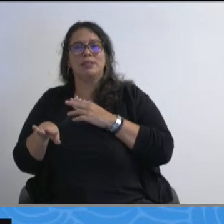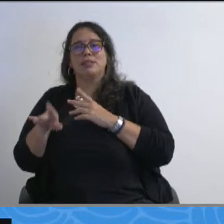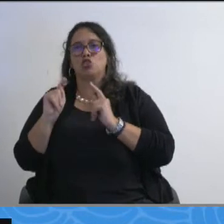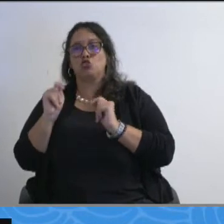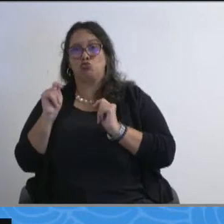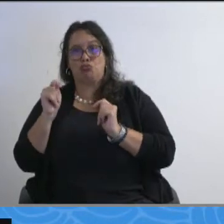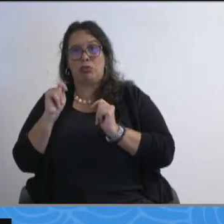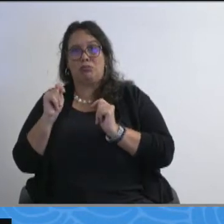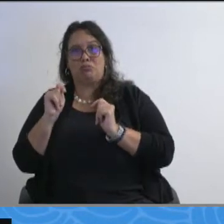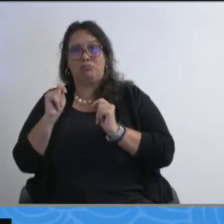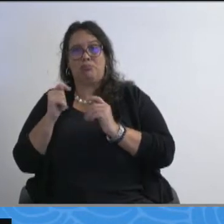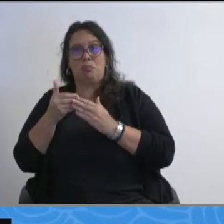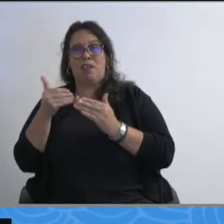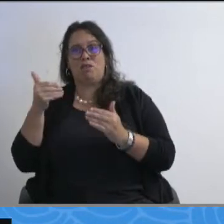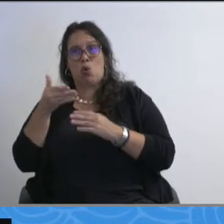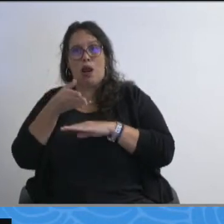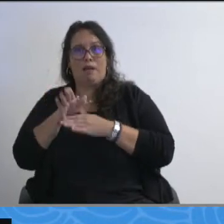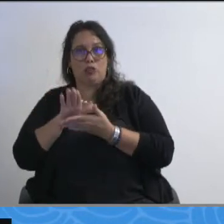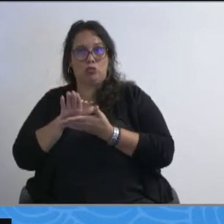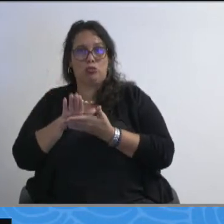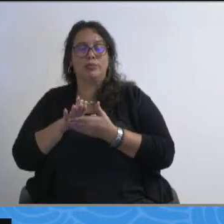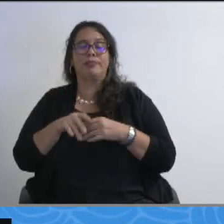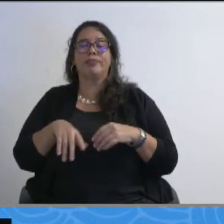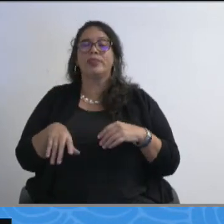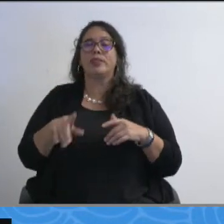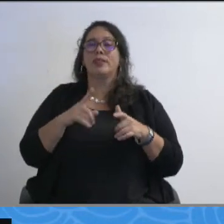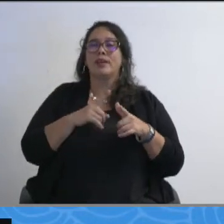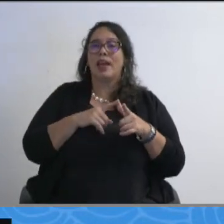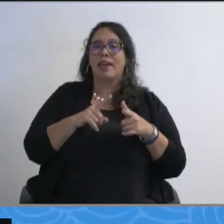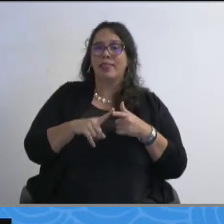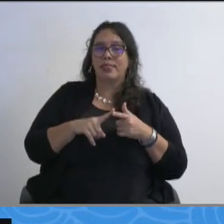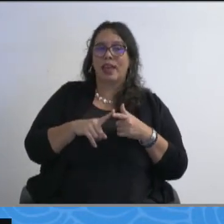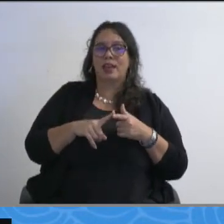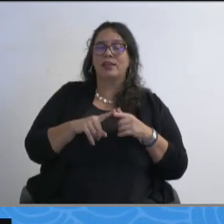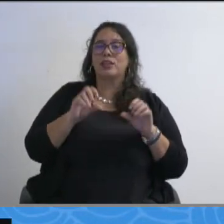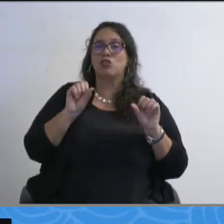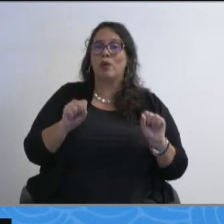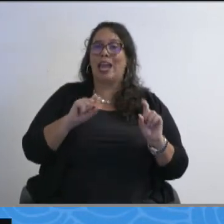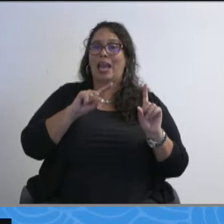And then of course, you can always go to your classroom, or to your school counselor.